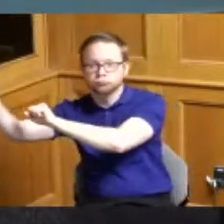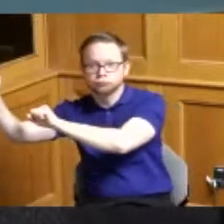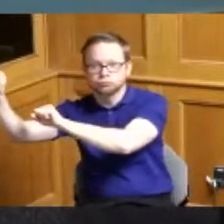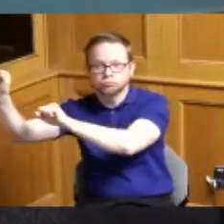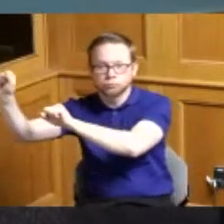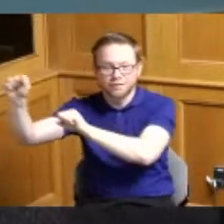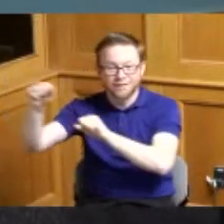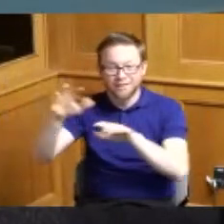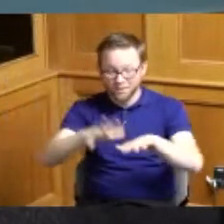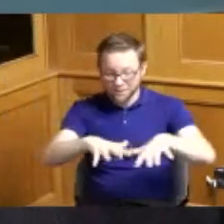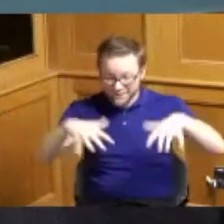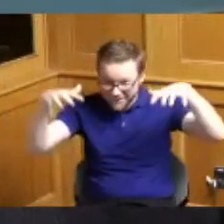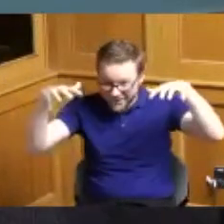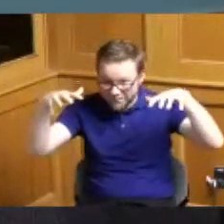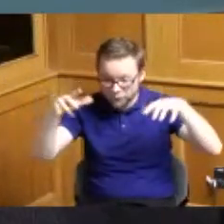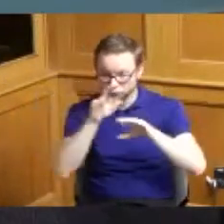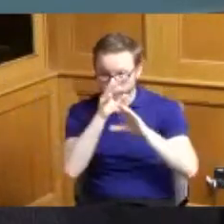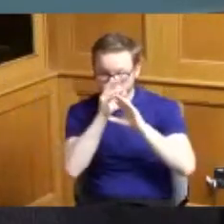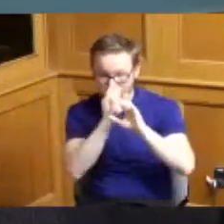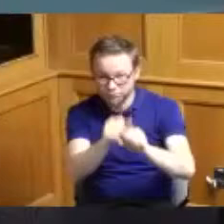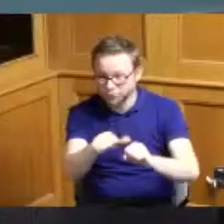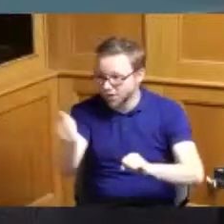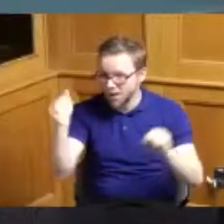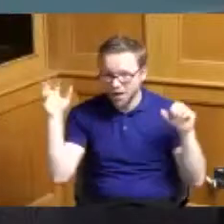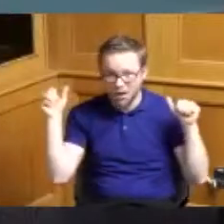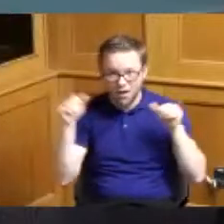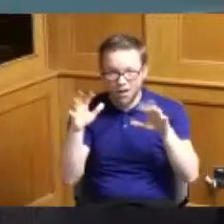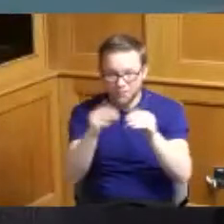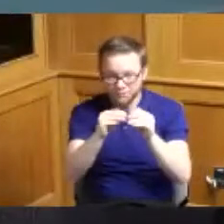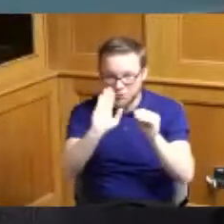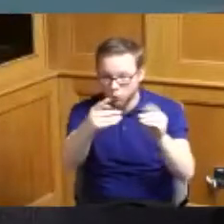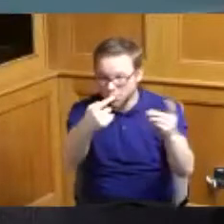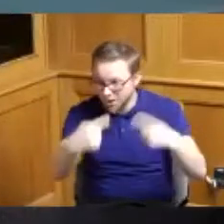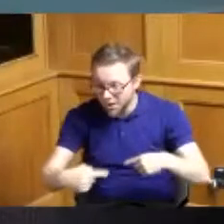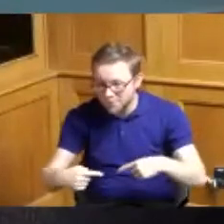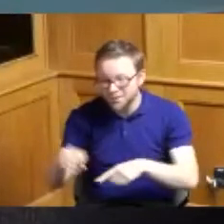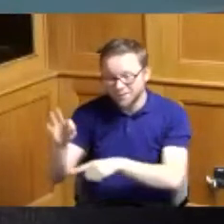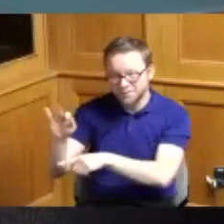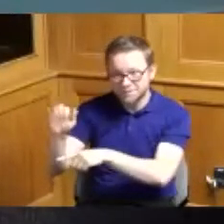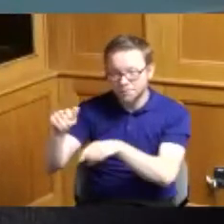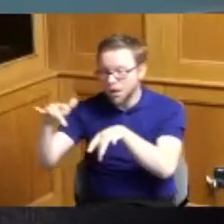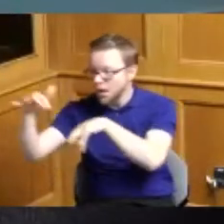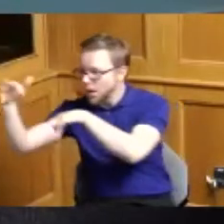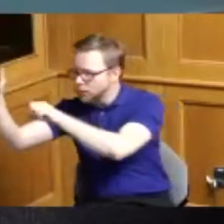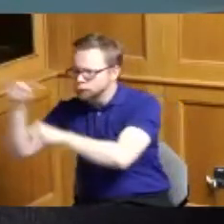bring other conventions when FIFA is gone who paying the bill did somebody else pay it or do